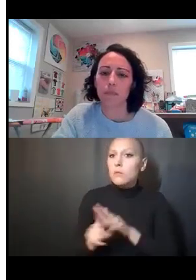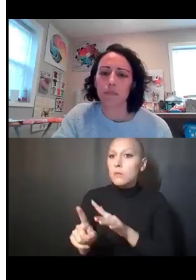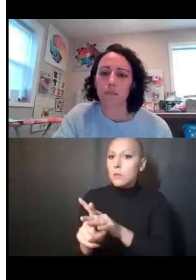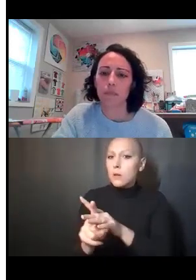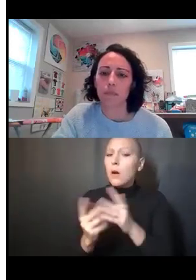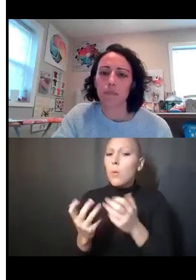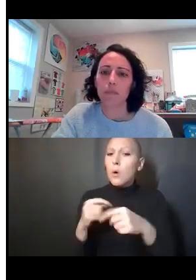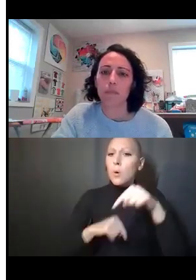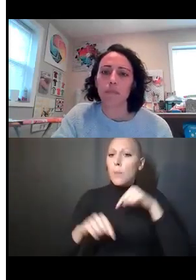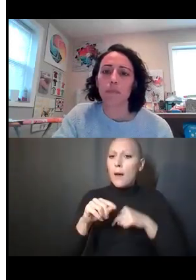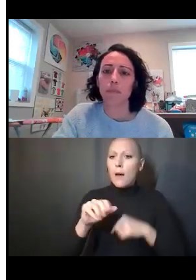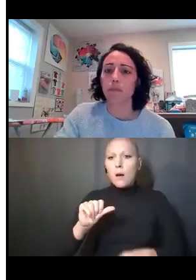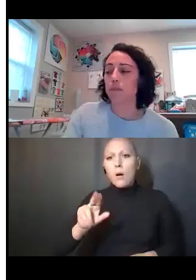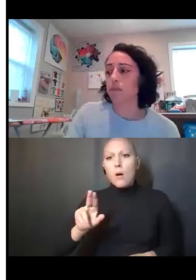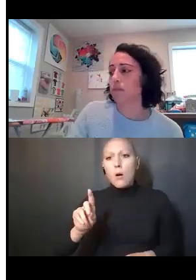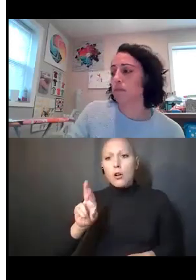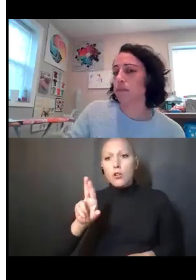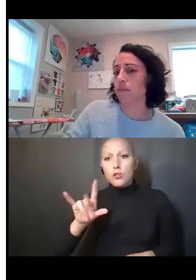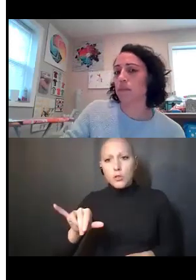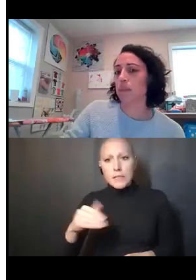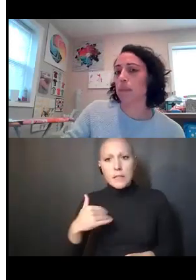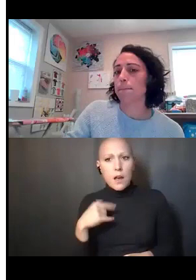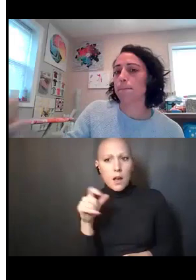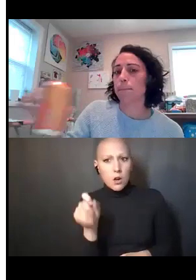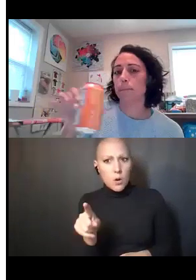where she says that we had skipped slide 10.